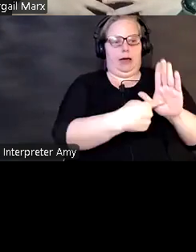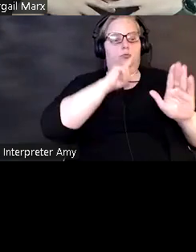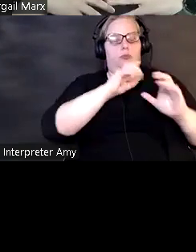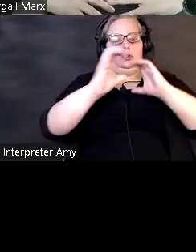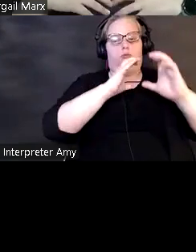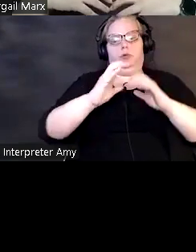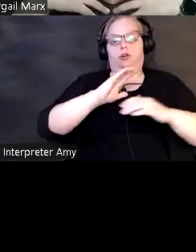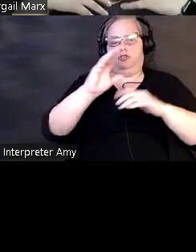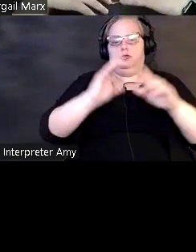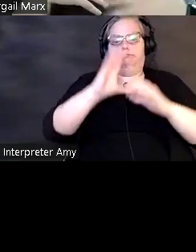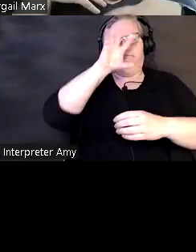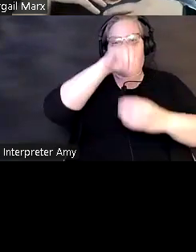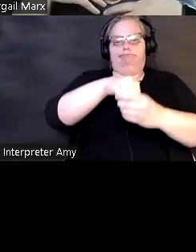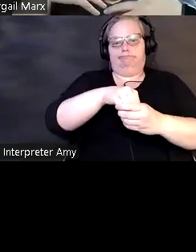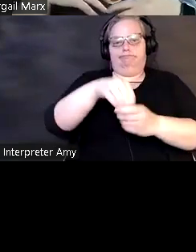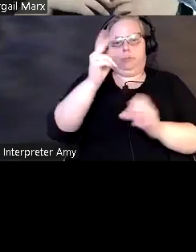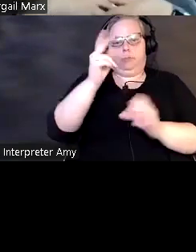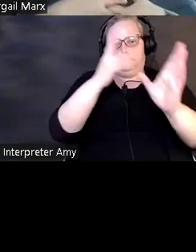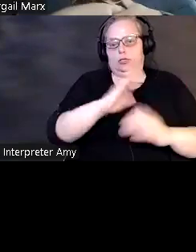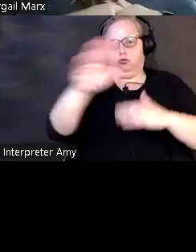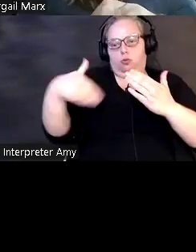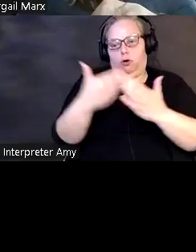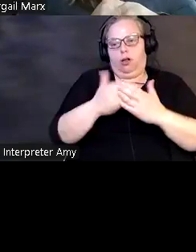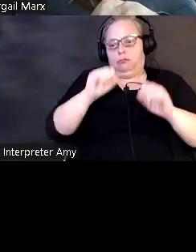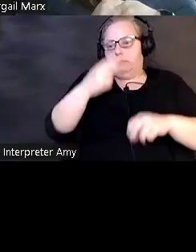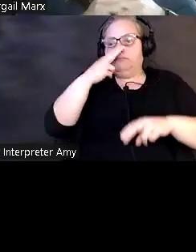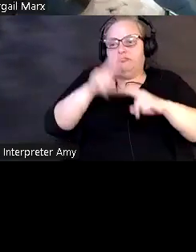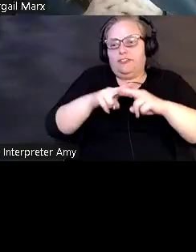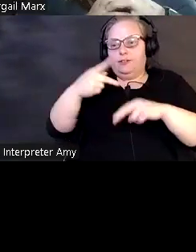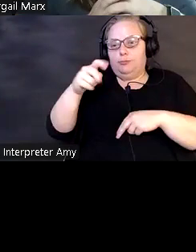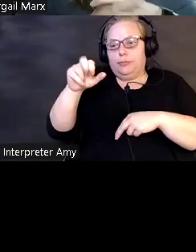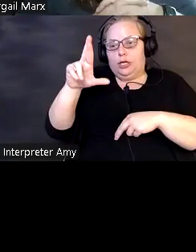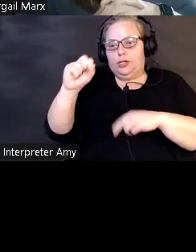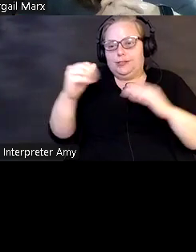and it can be really fun to get peers involved in addition to the adults around that person.